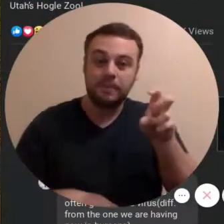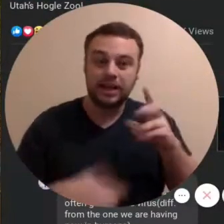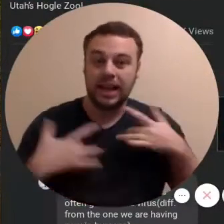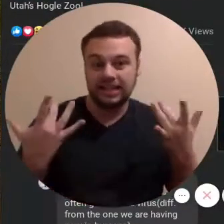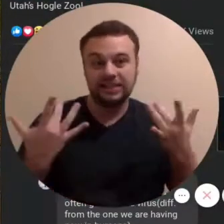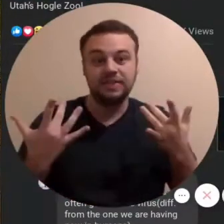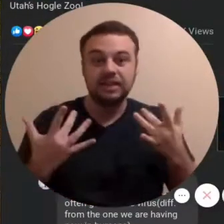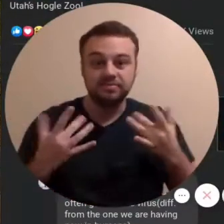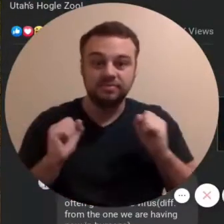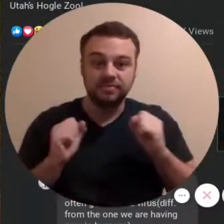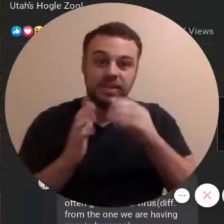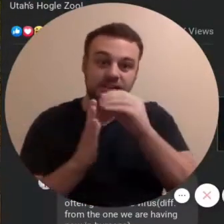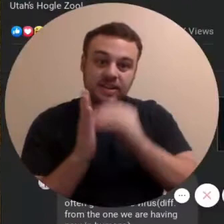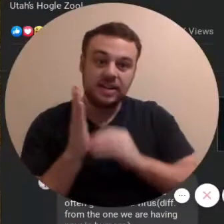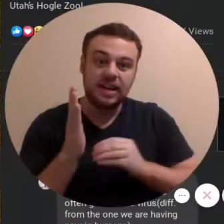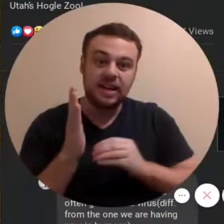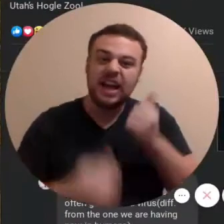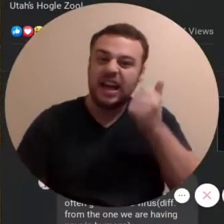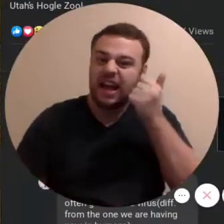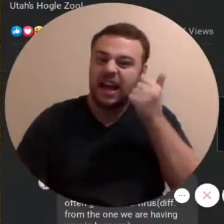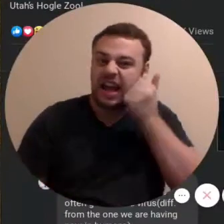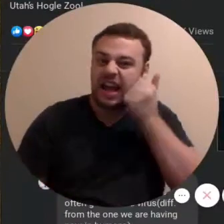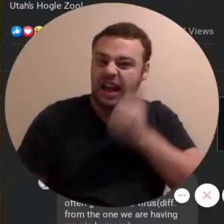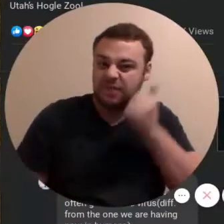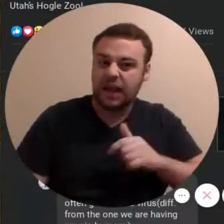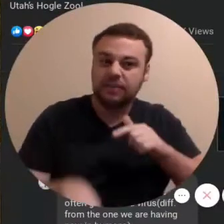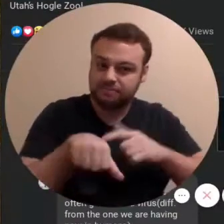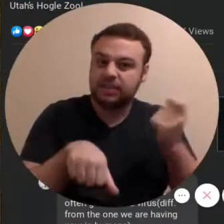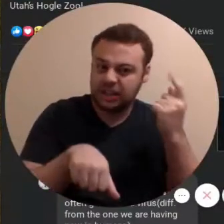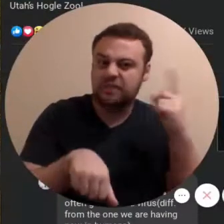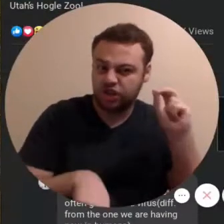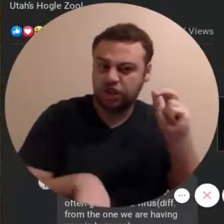So today, we're gonna have a lot of fun. Oh I see some comments coming in, thank